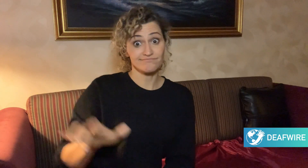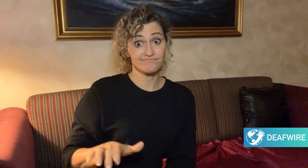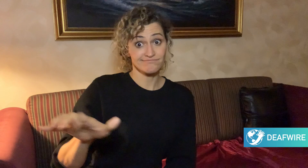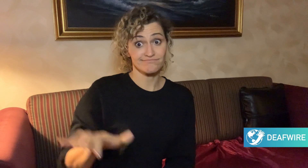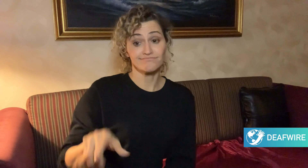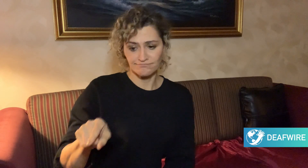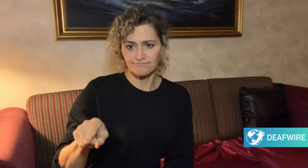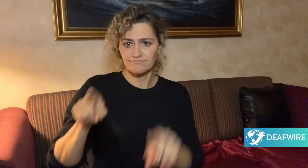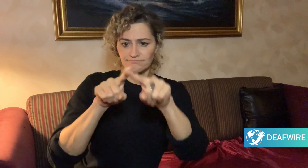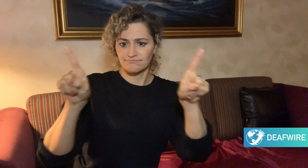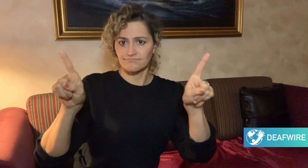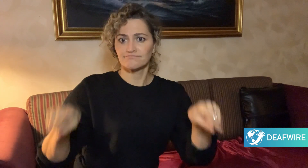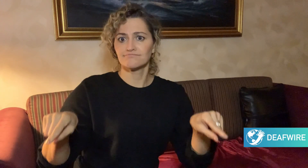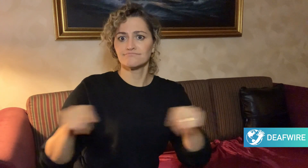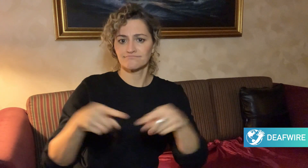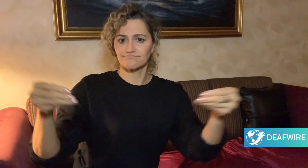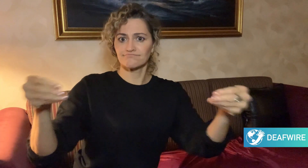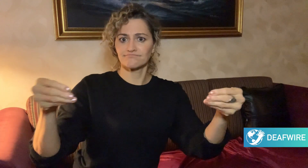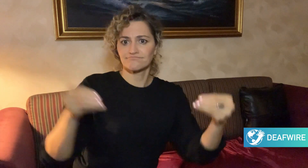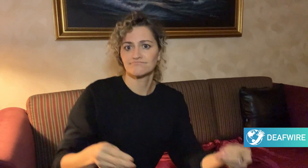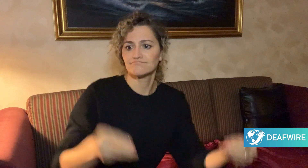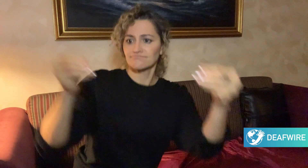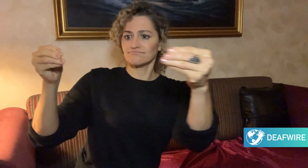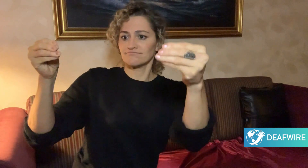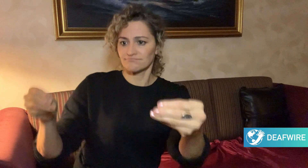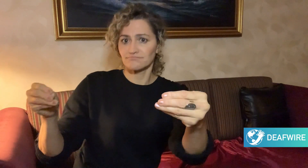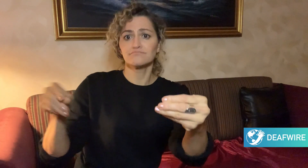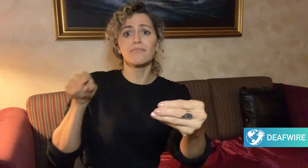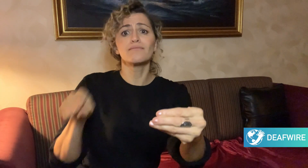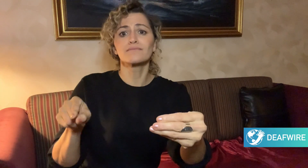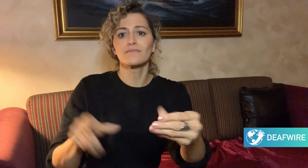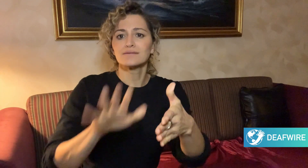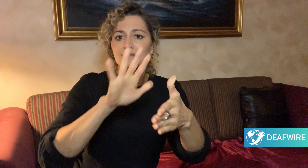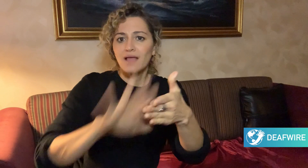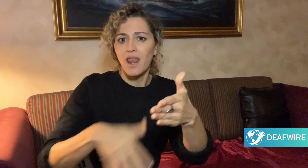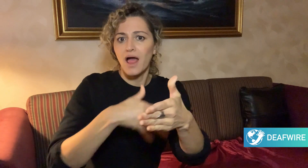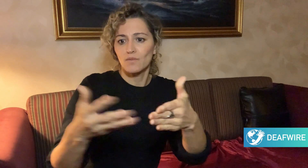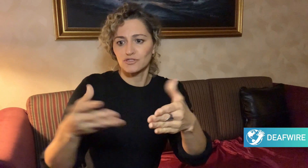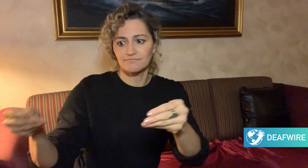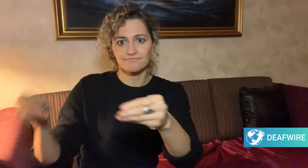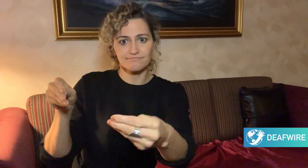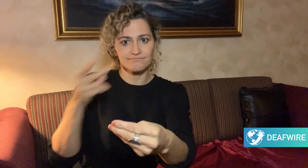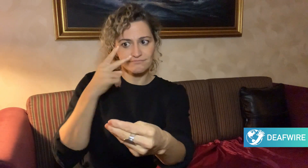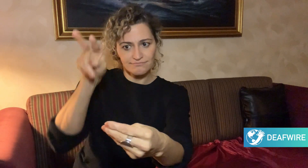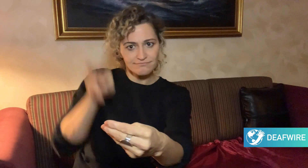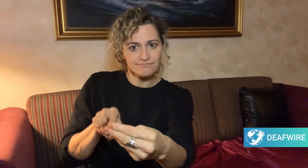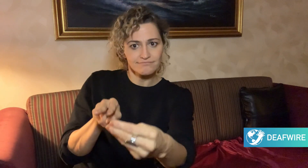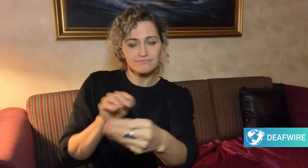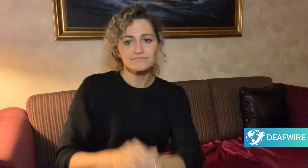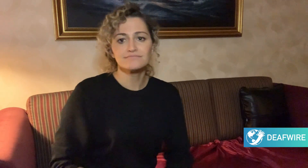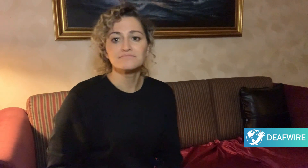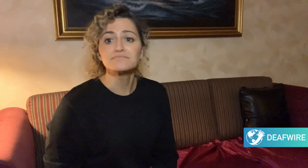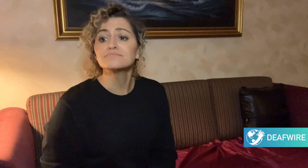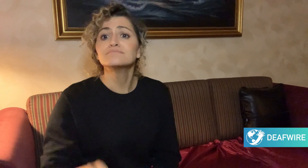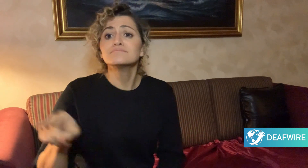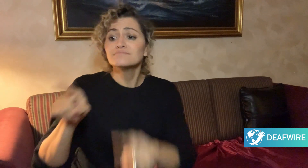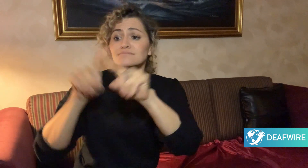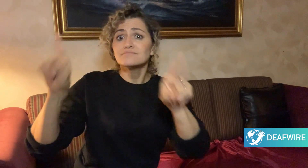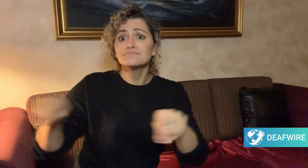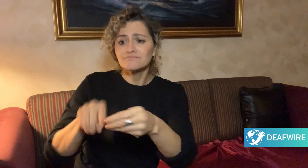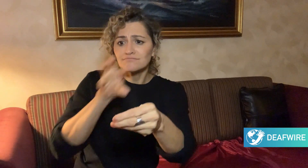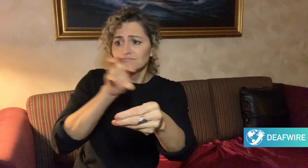posters at the checkout counters. The signs teach basic